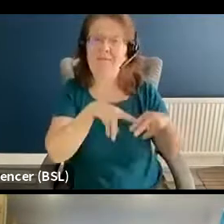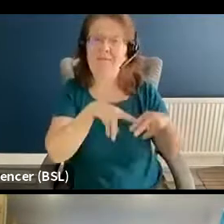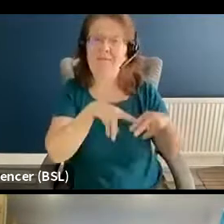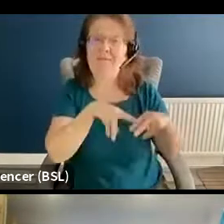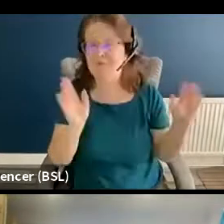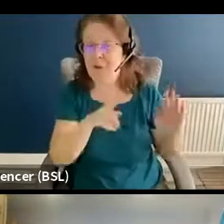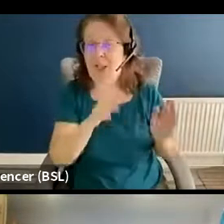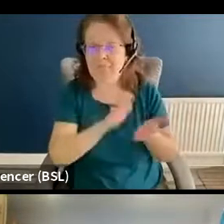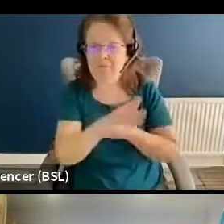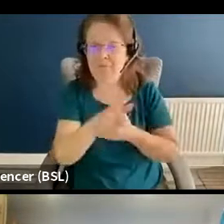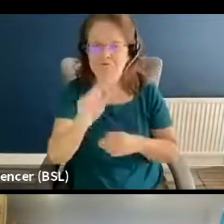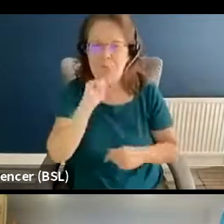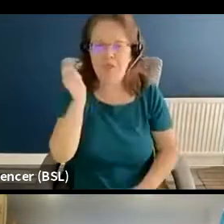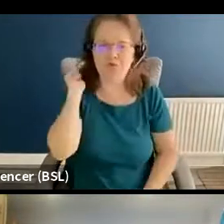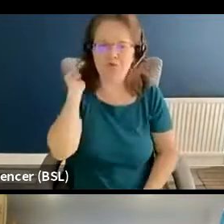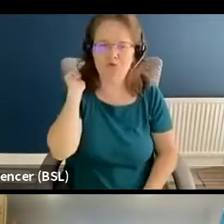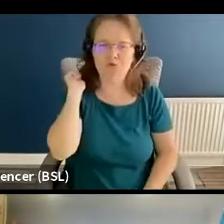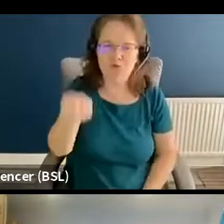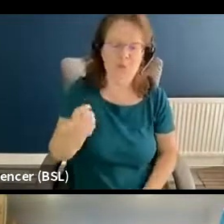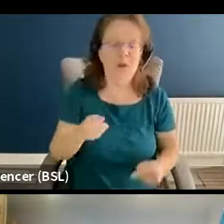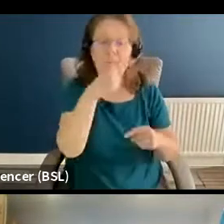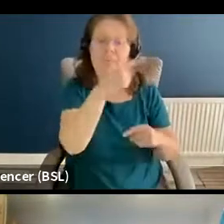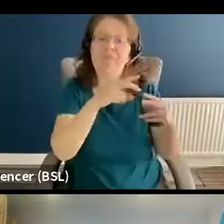the National Federation of the Blind in the United States has come out